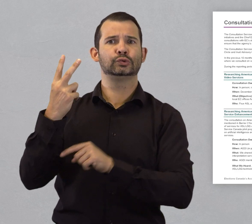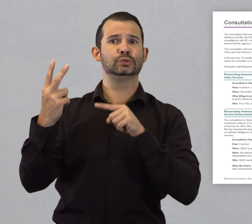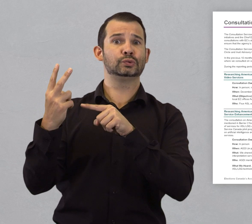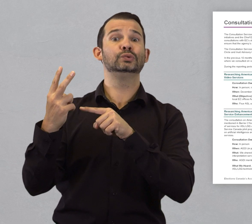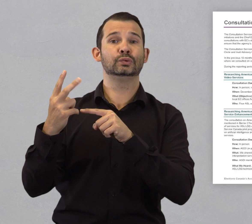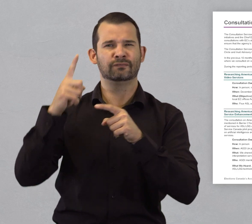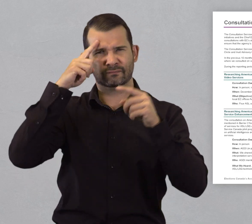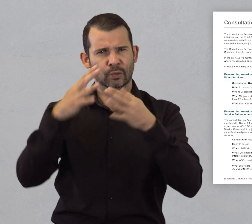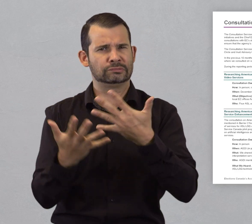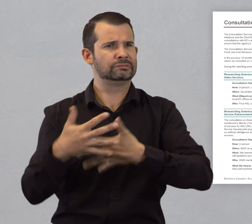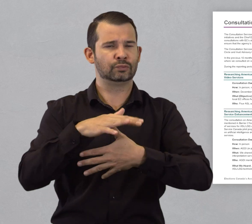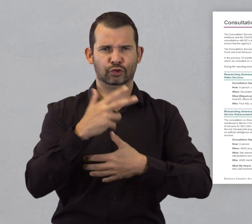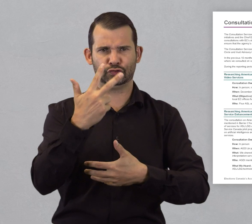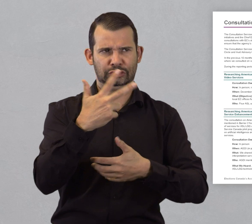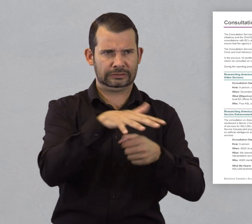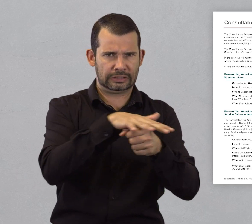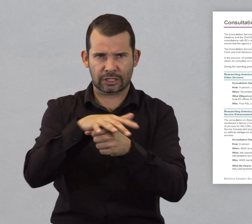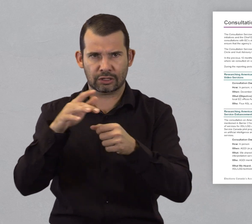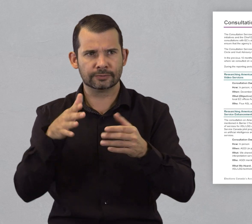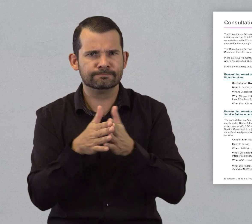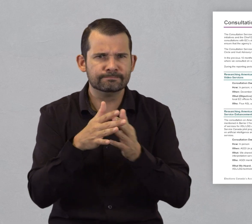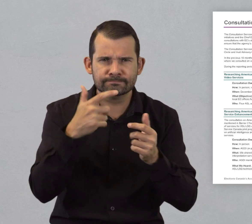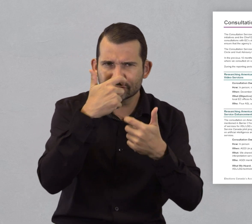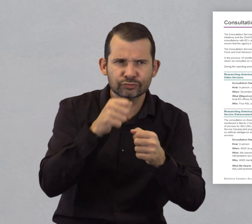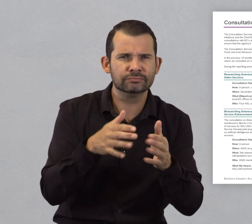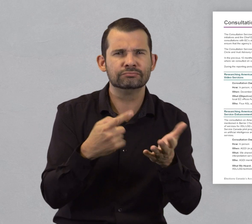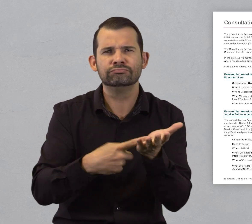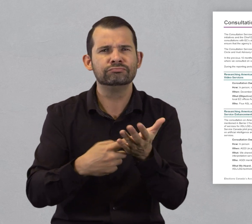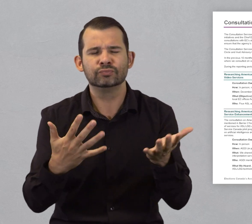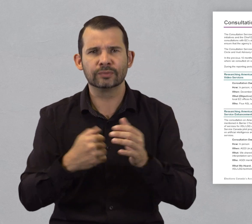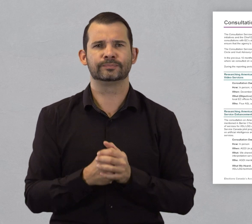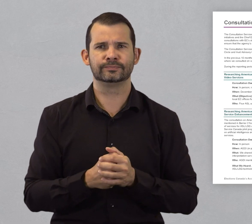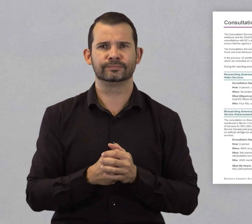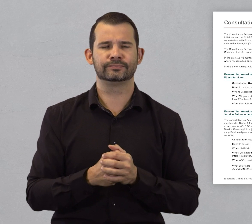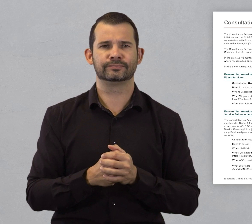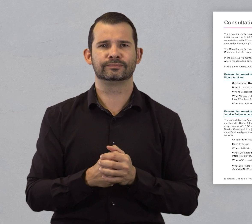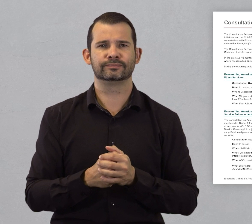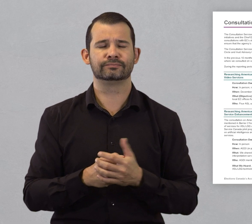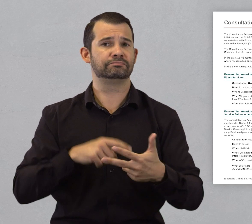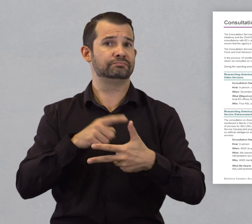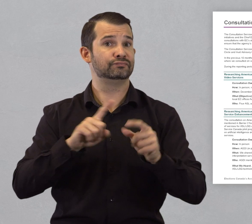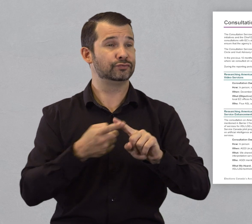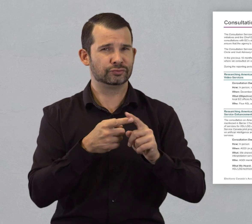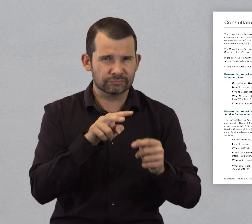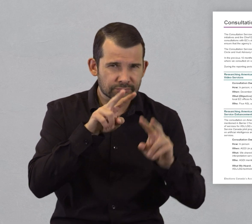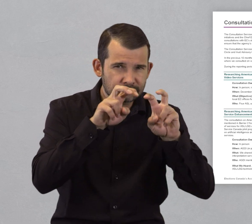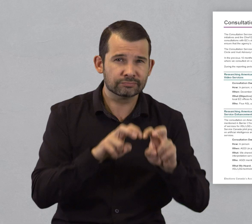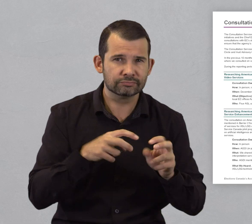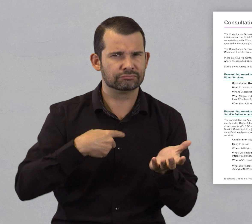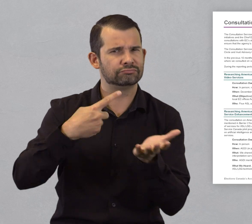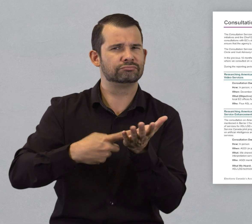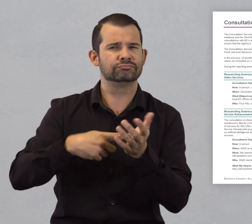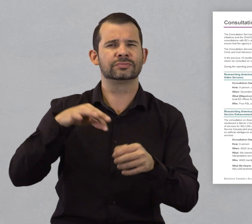in Barrier 2 focused primarily on three areas of interest. First, we discussed EC’s current suite